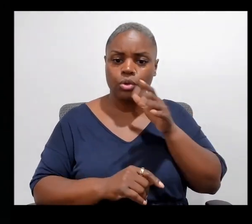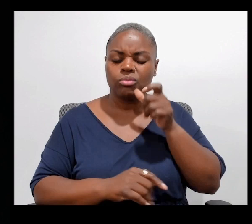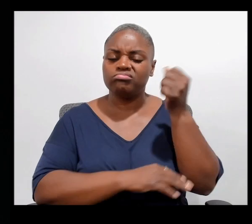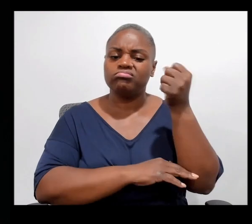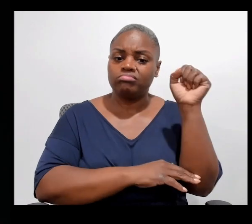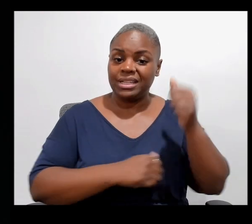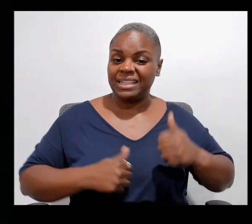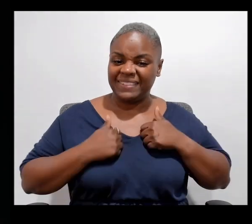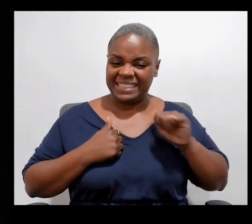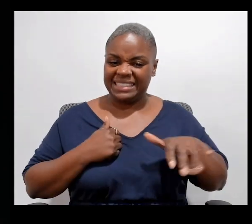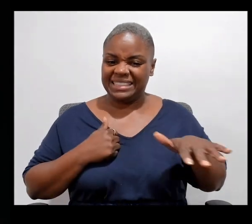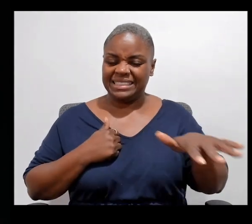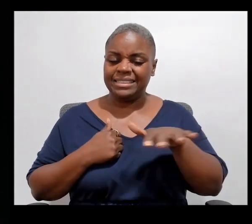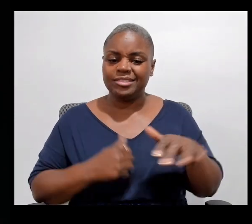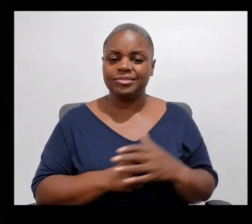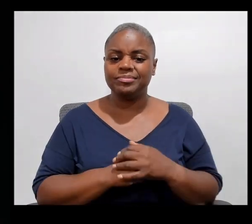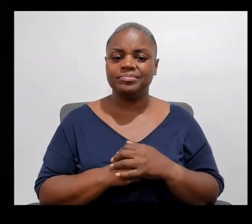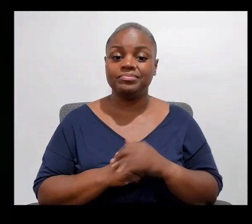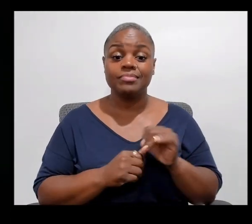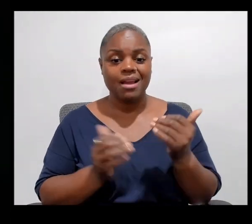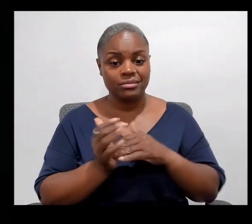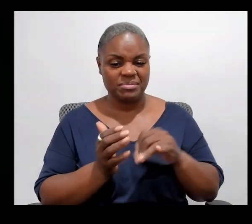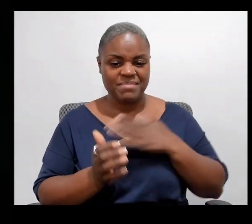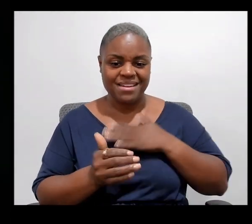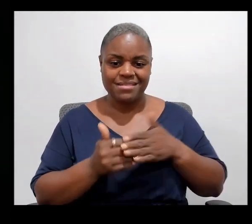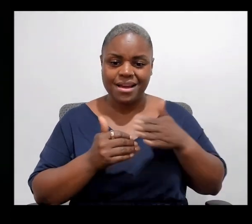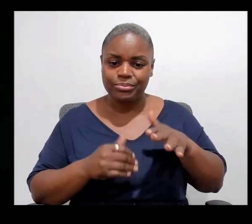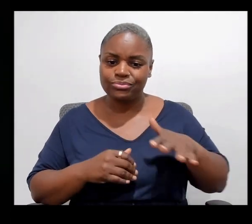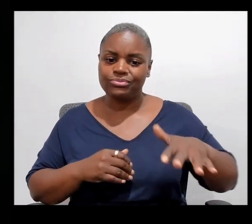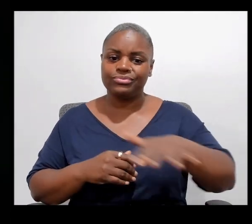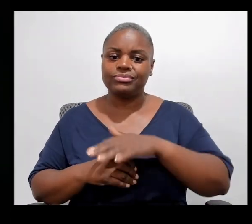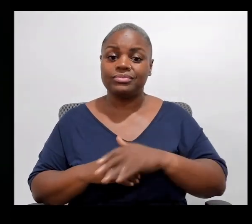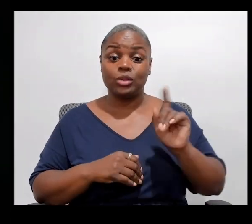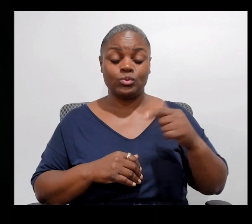which is one of the moms that boycotted, lives. And so again, this is my neighborhood.